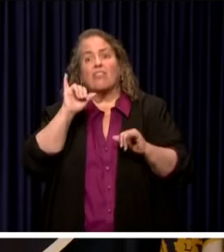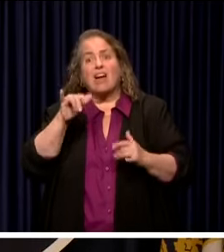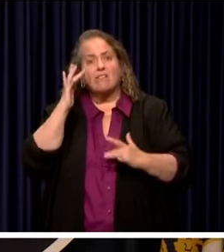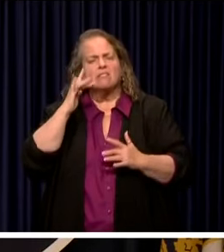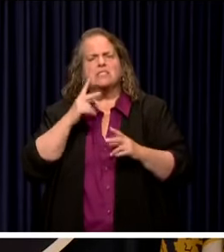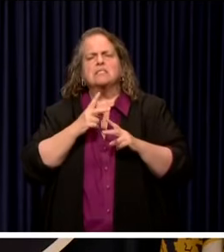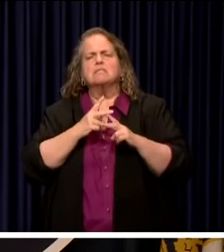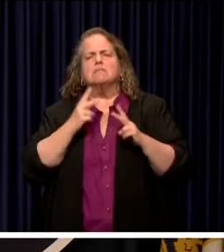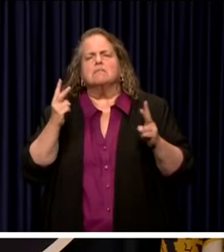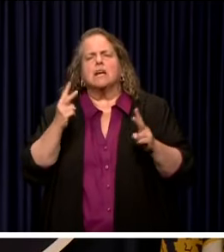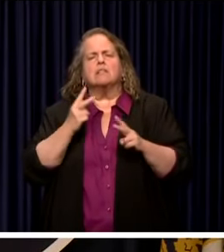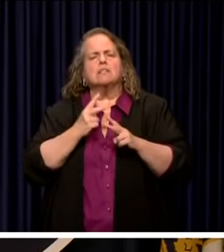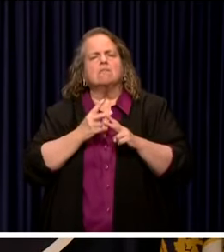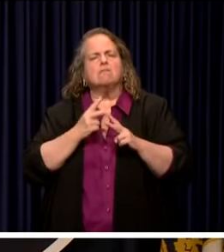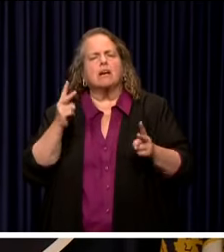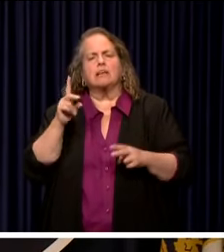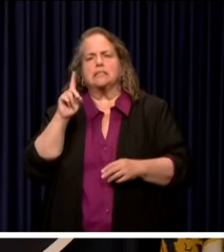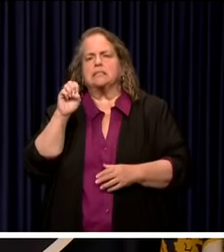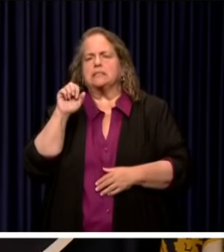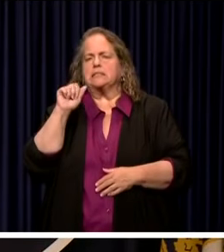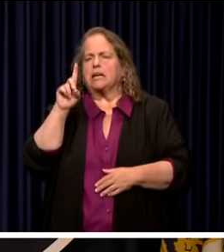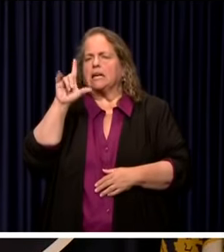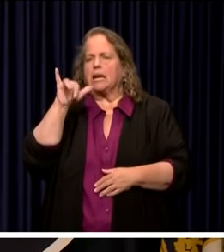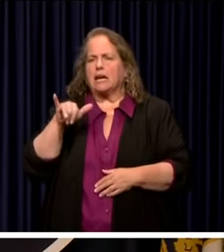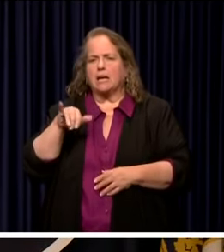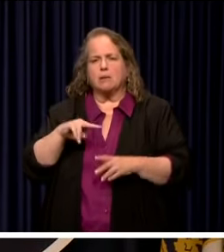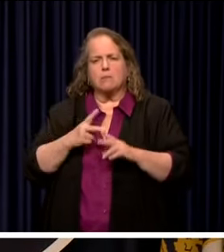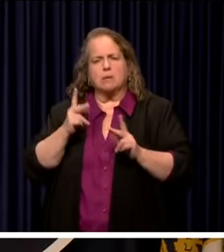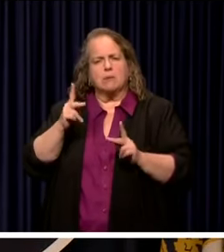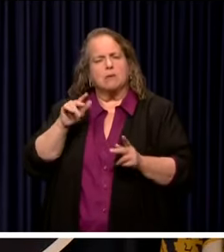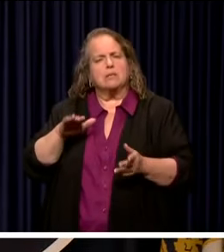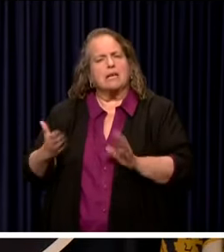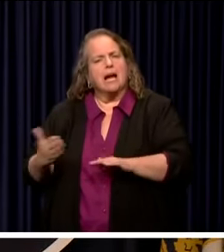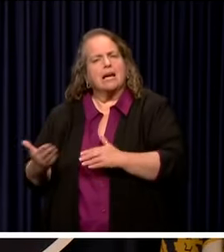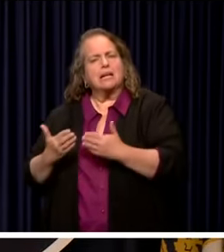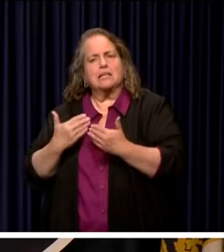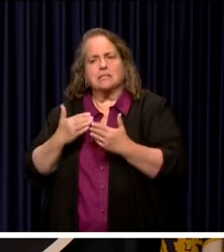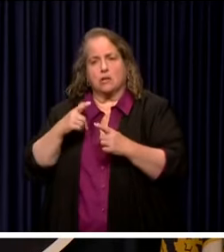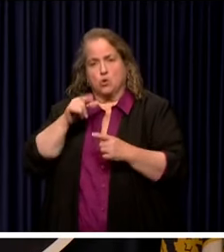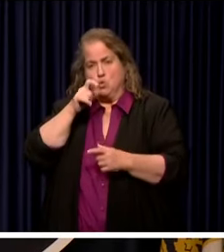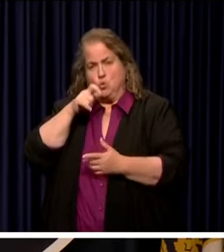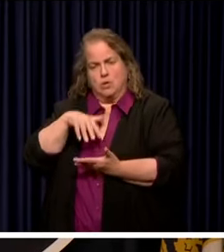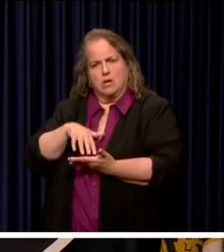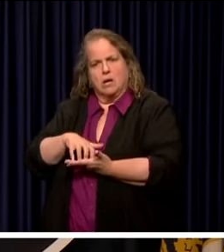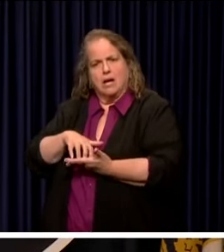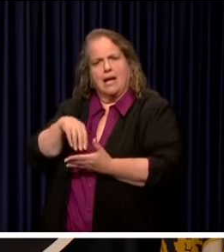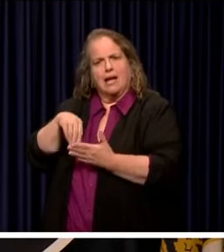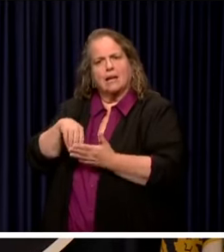A BELOVED WIFE, A MOTHER AND A GRANDMOTHER IN HOPKINS COUNTY.